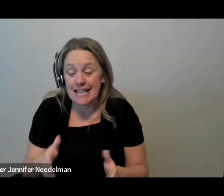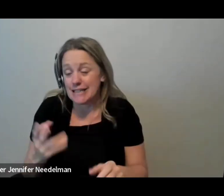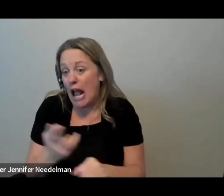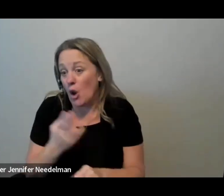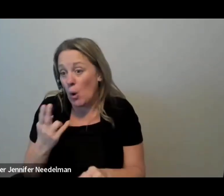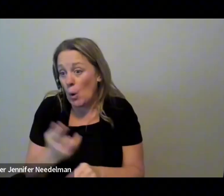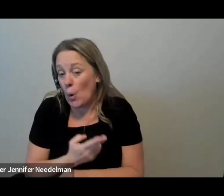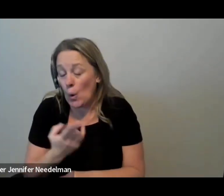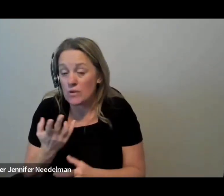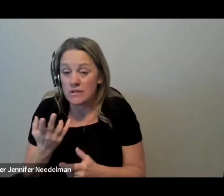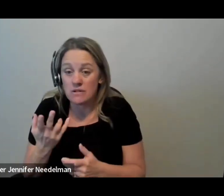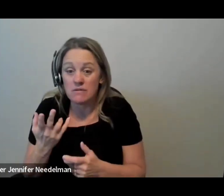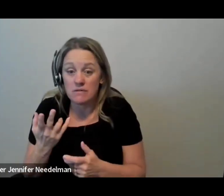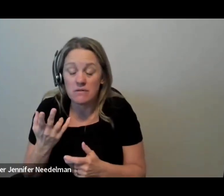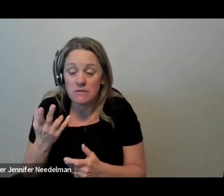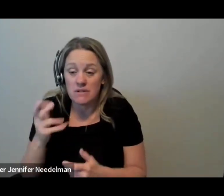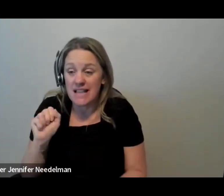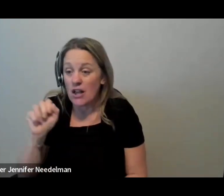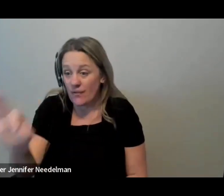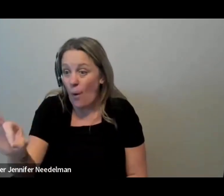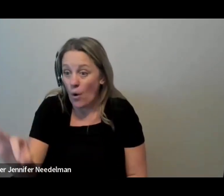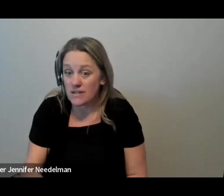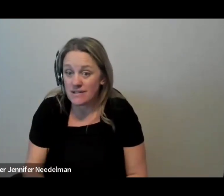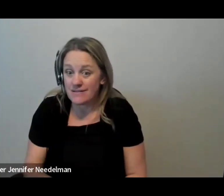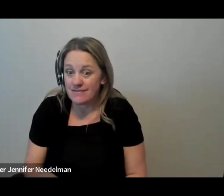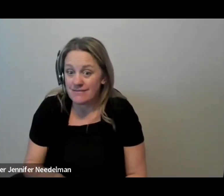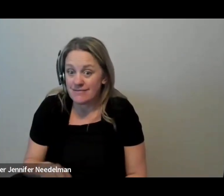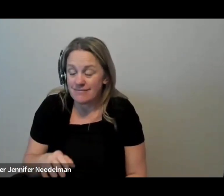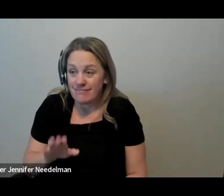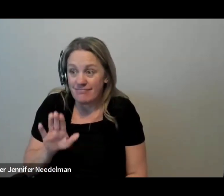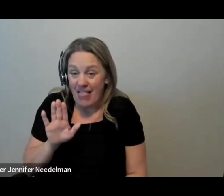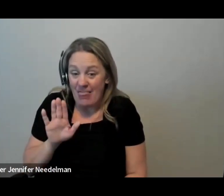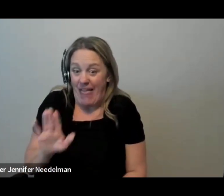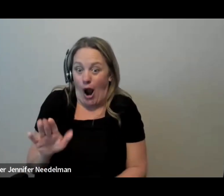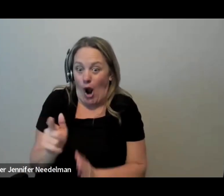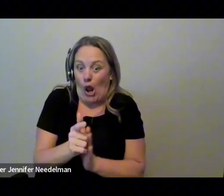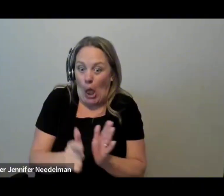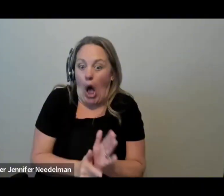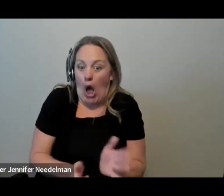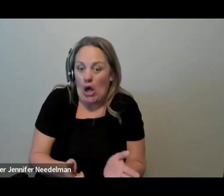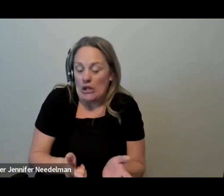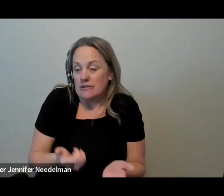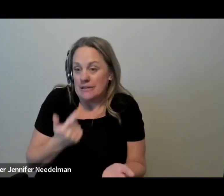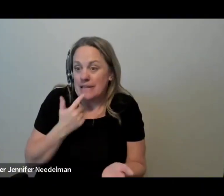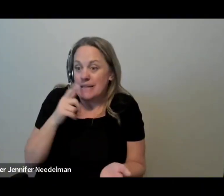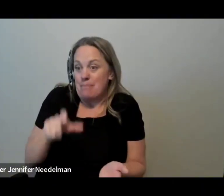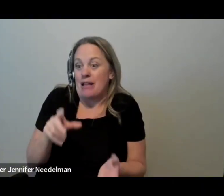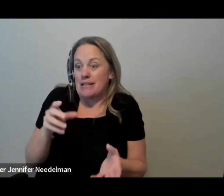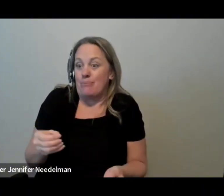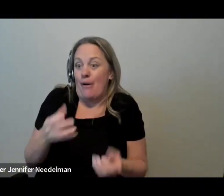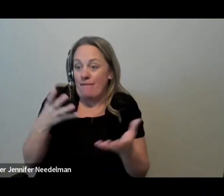and regulatory requirements. So there's always going to be this need to, to have this work done.